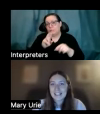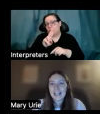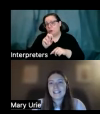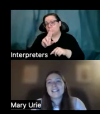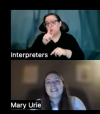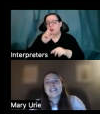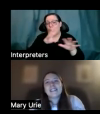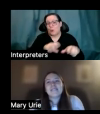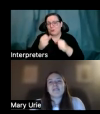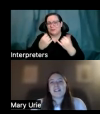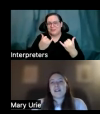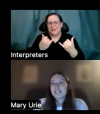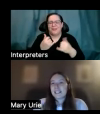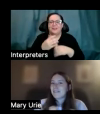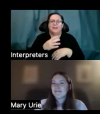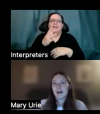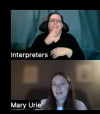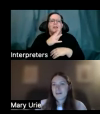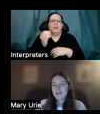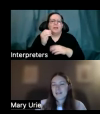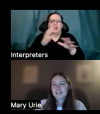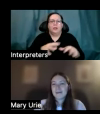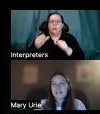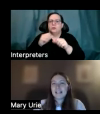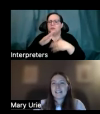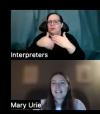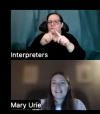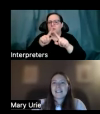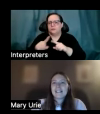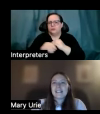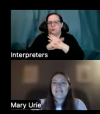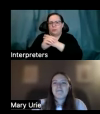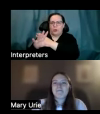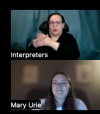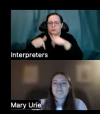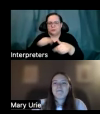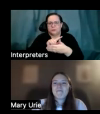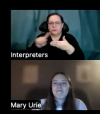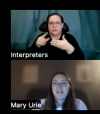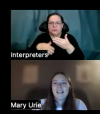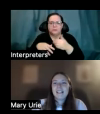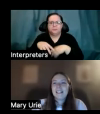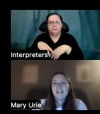today, and hosting all of the webinars this weekend. Any